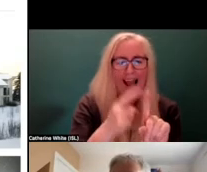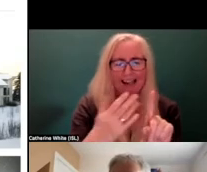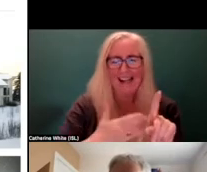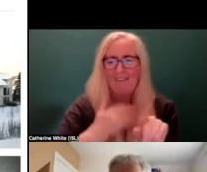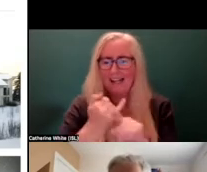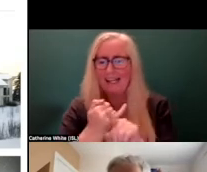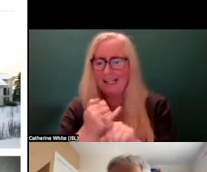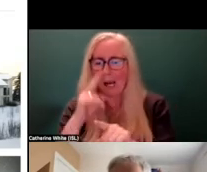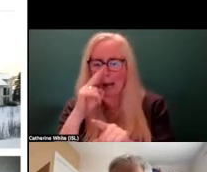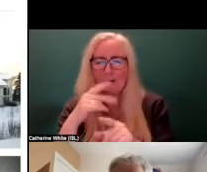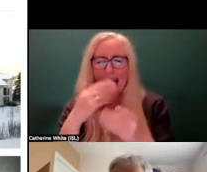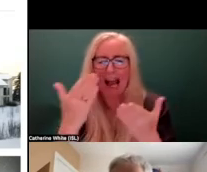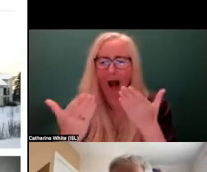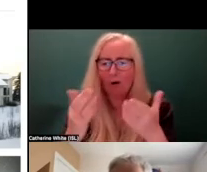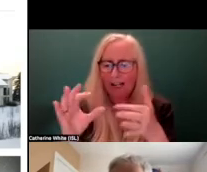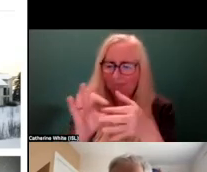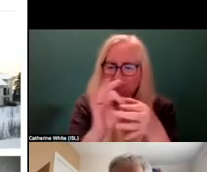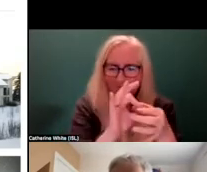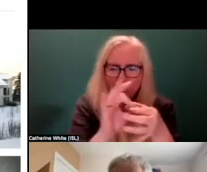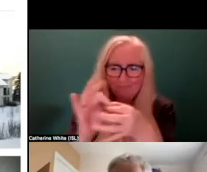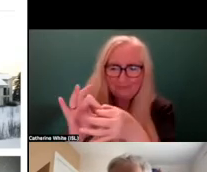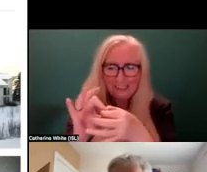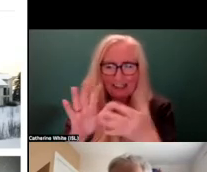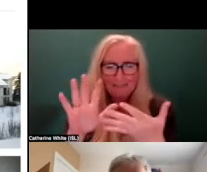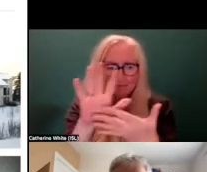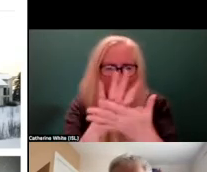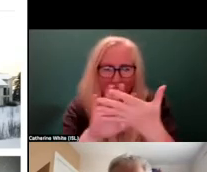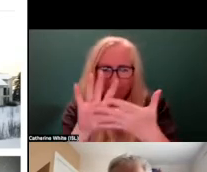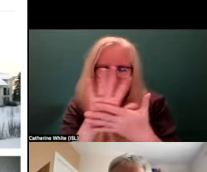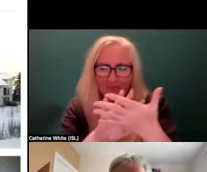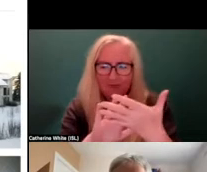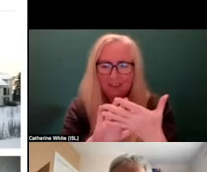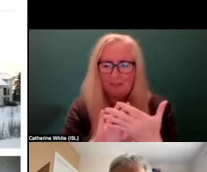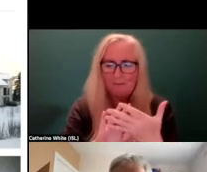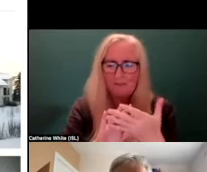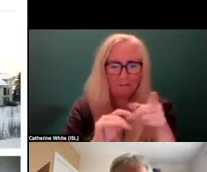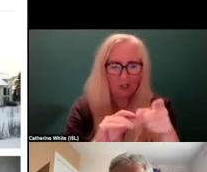time living in the neighbourhood. How we mediate those kinds of ambiguities, I think, is one of the very